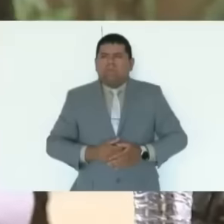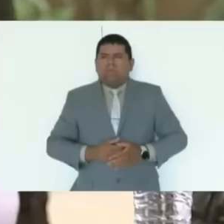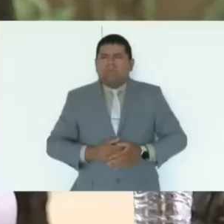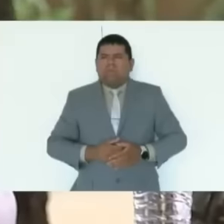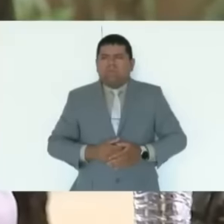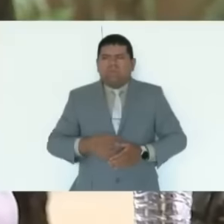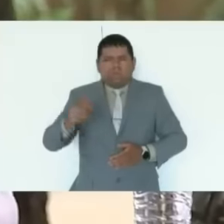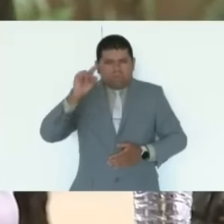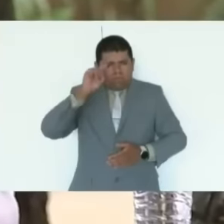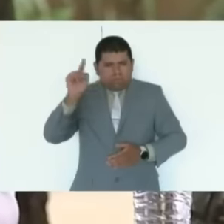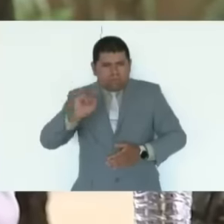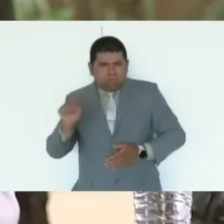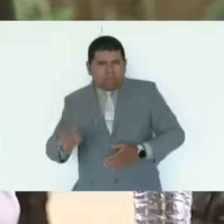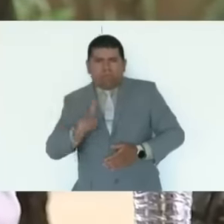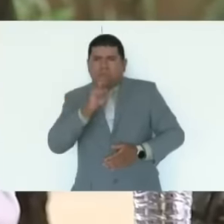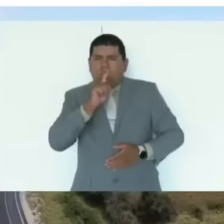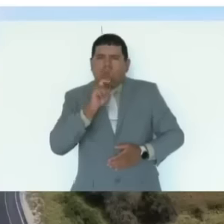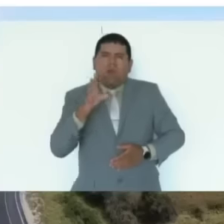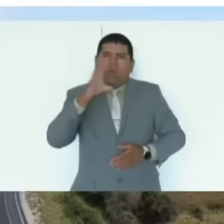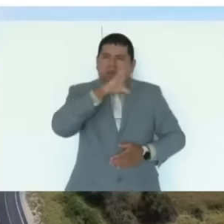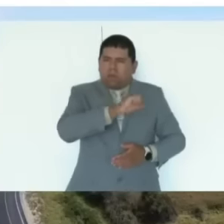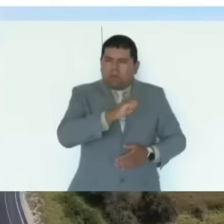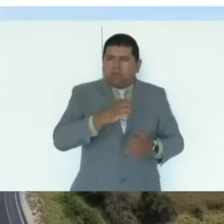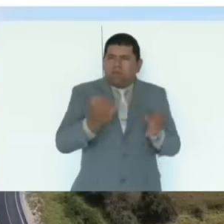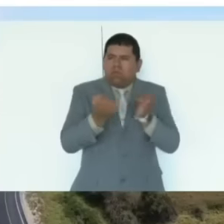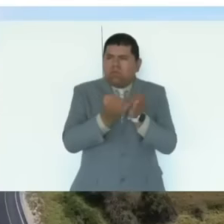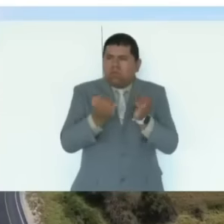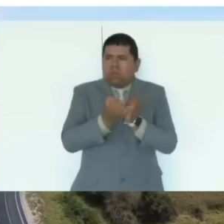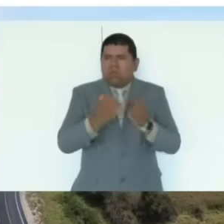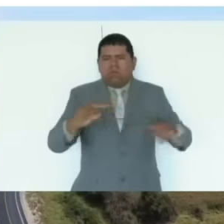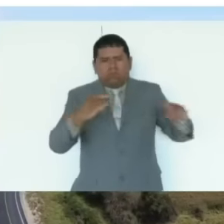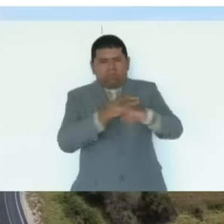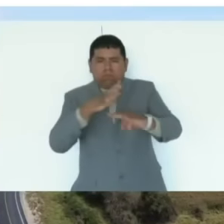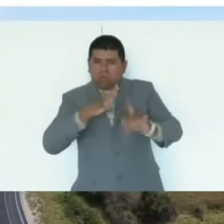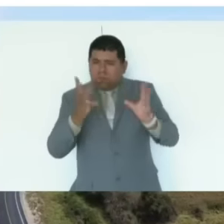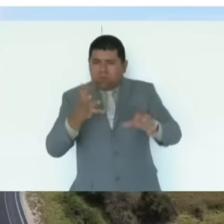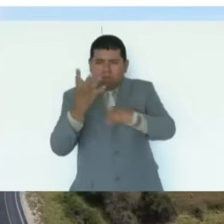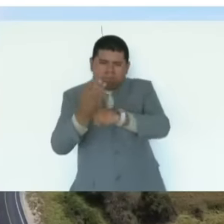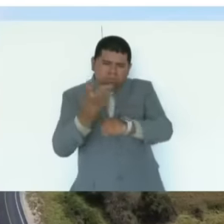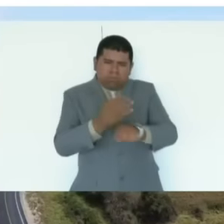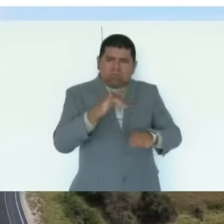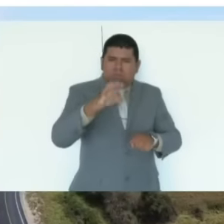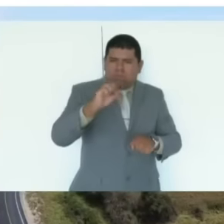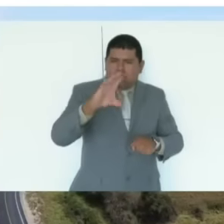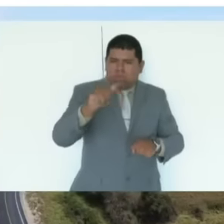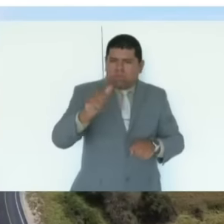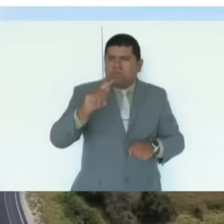Tepic Aguascalientes the modernization of the Layesca dam roads Tepic Guadalupe Ocotán